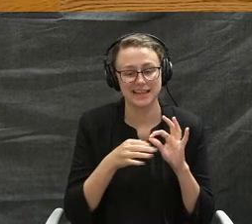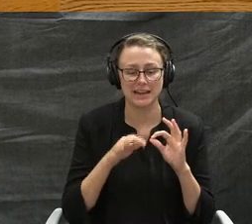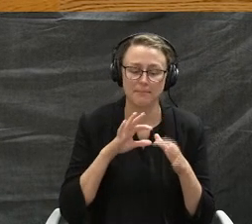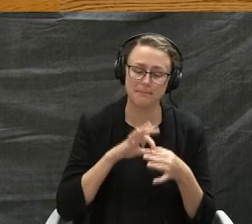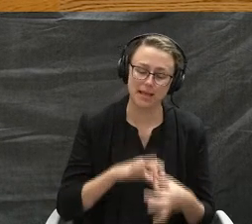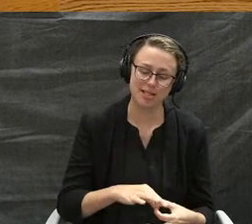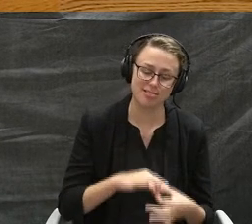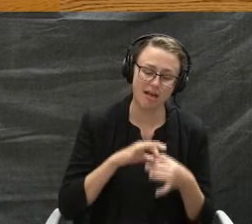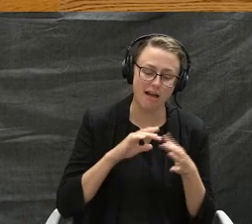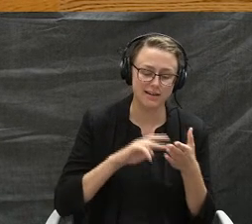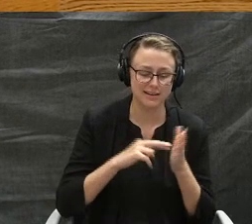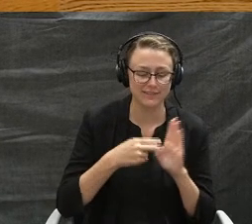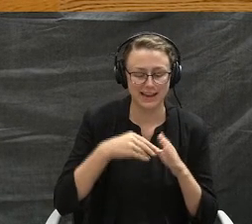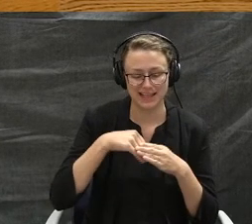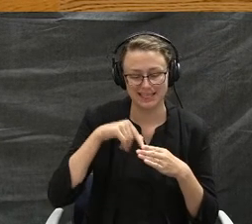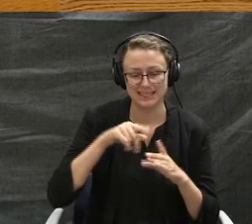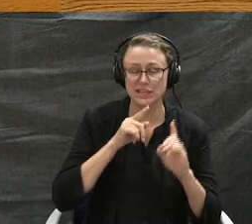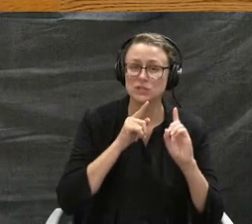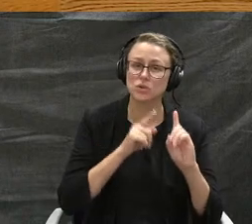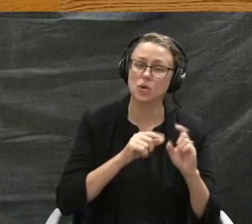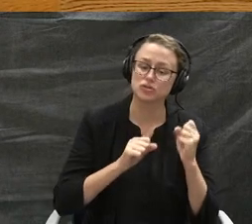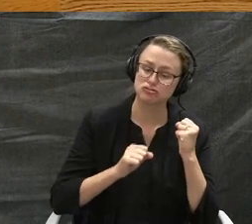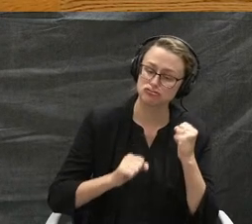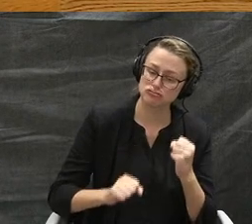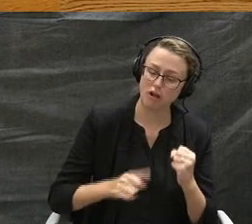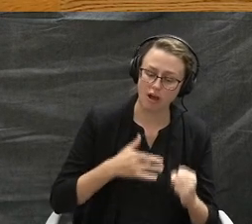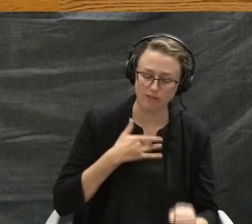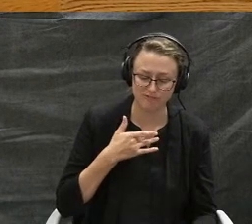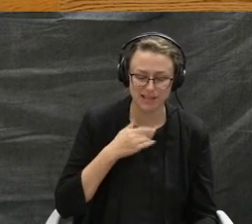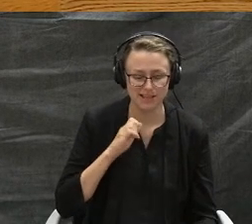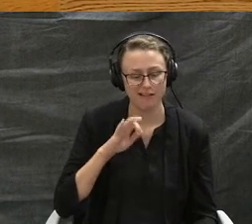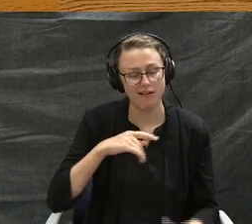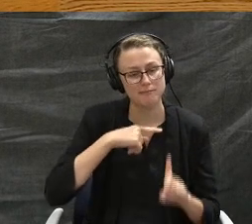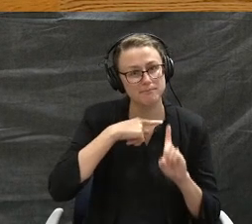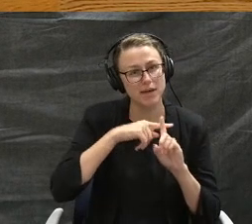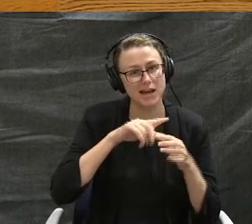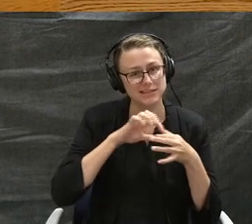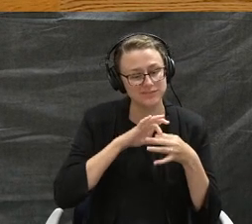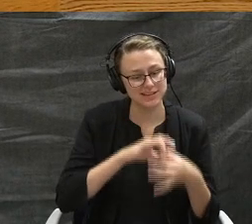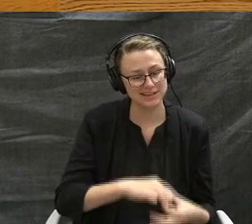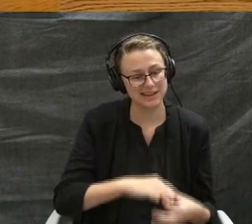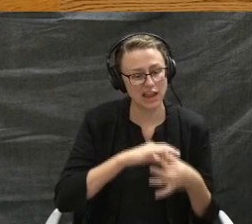in the goal in this goal as a strong feeling of positive